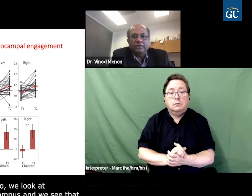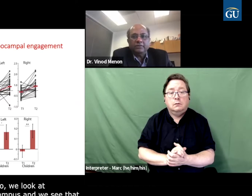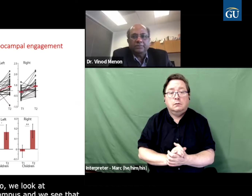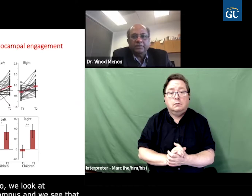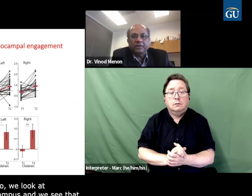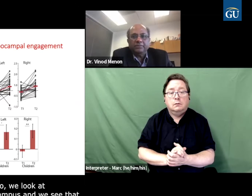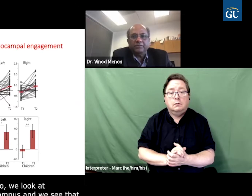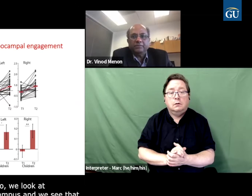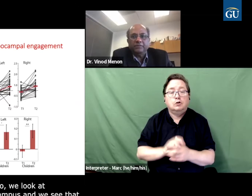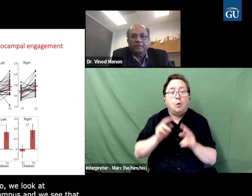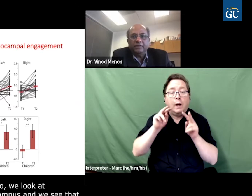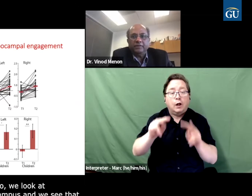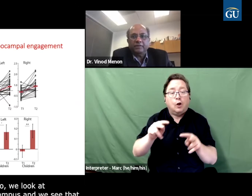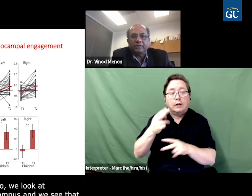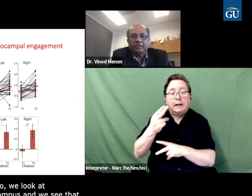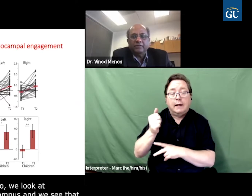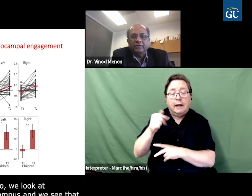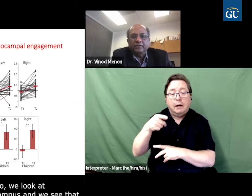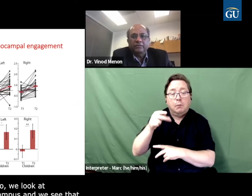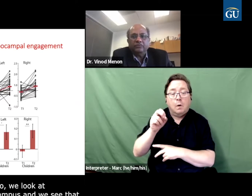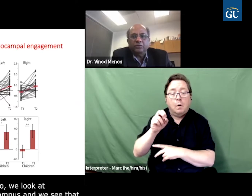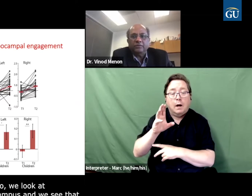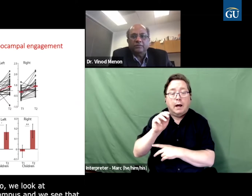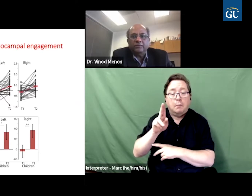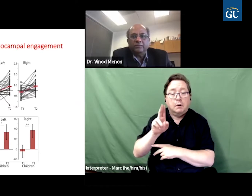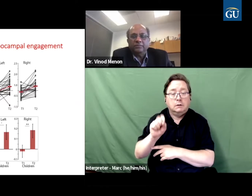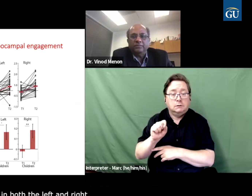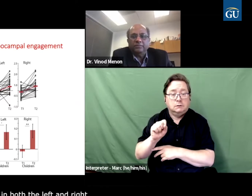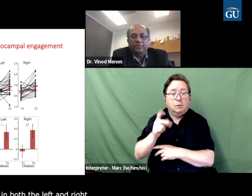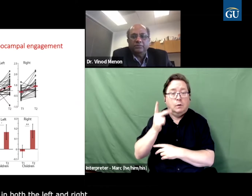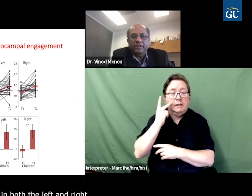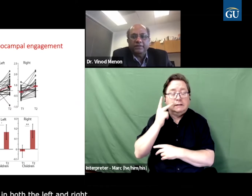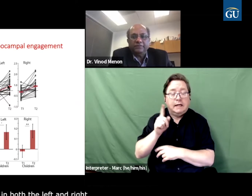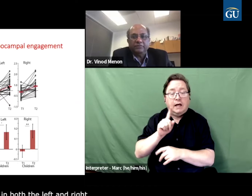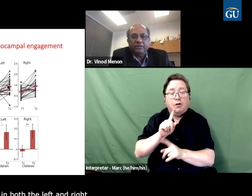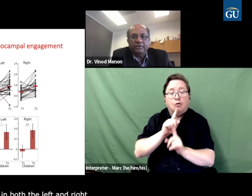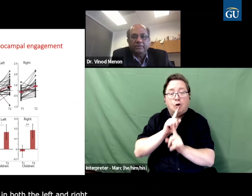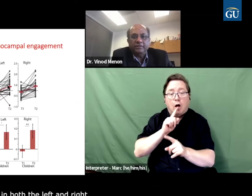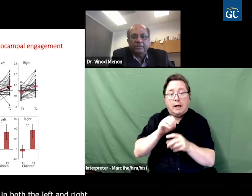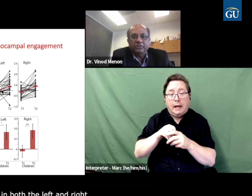so we looked at the hippocampus and you